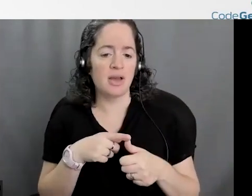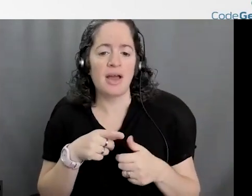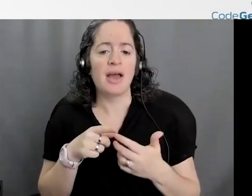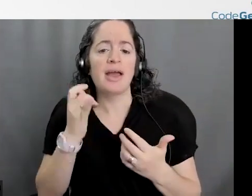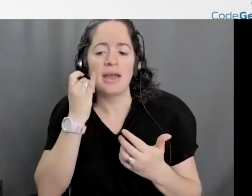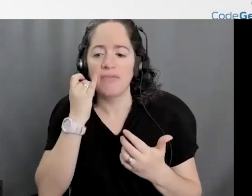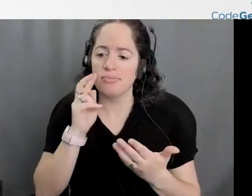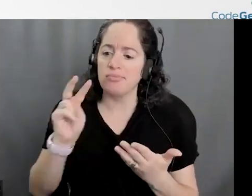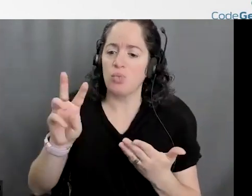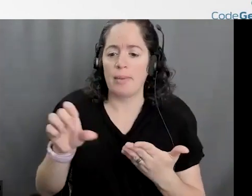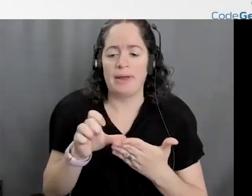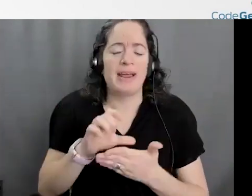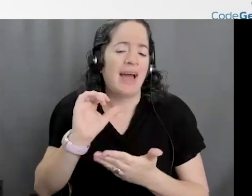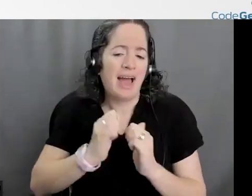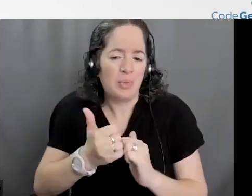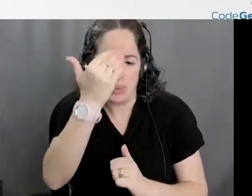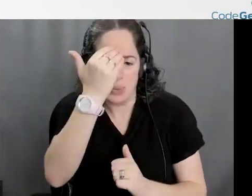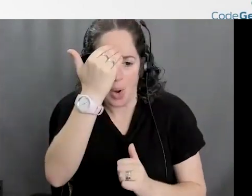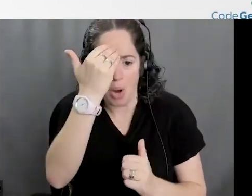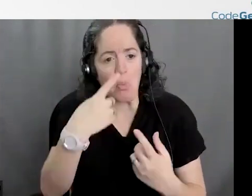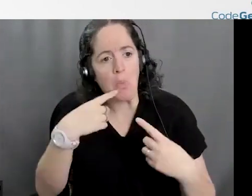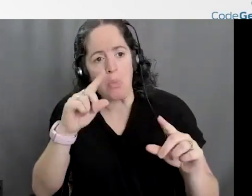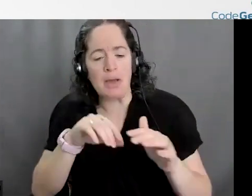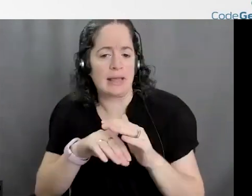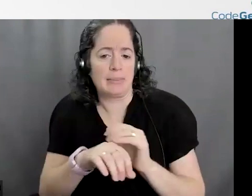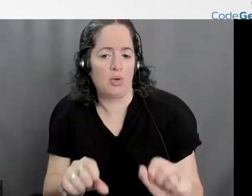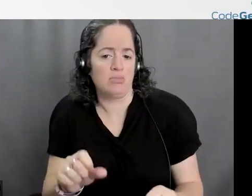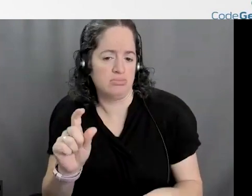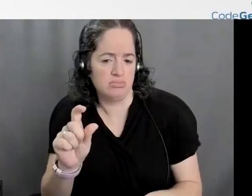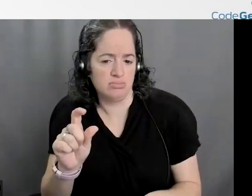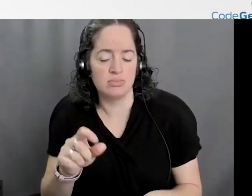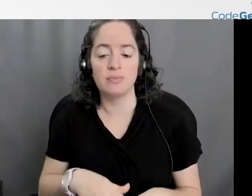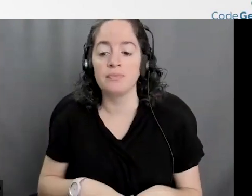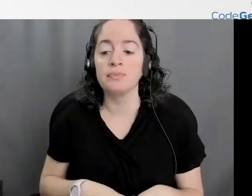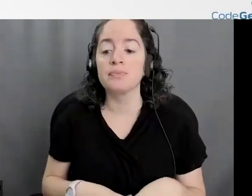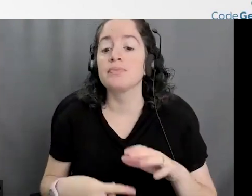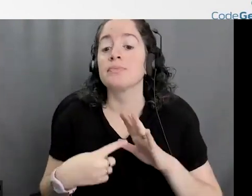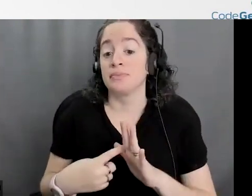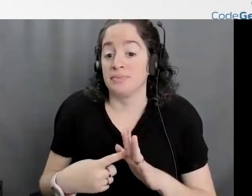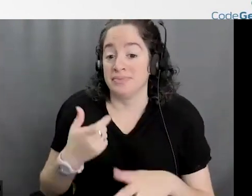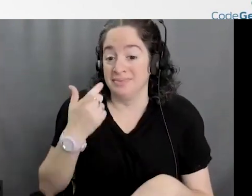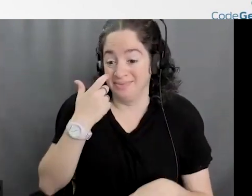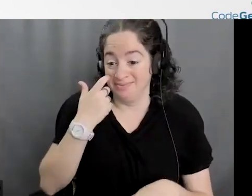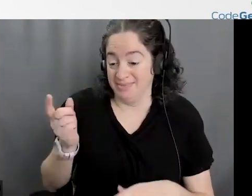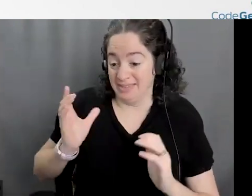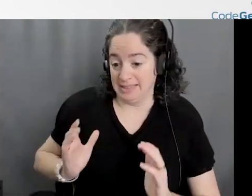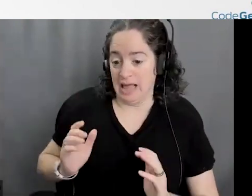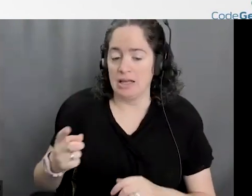I was talking with a prospect recently, and they were contacting us about doing some accessibility work for them,